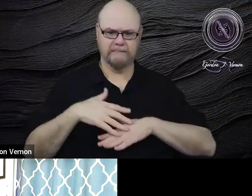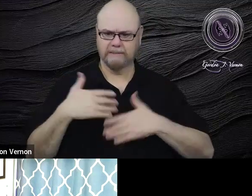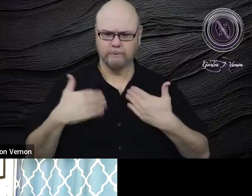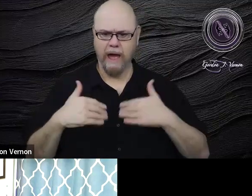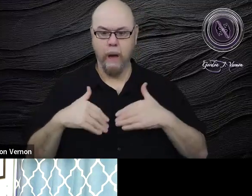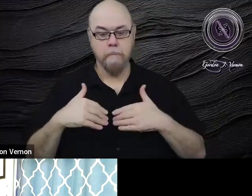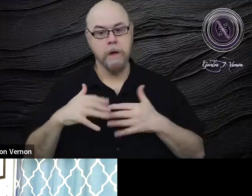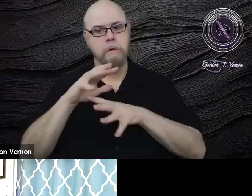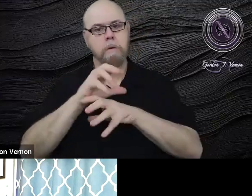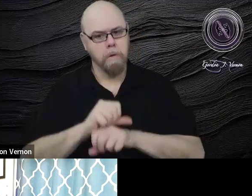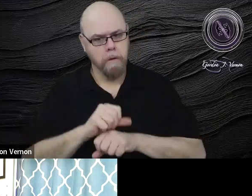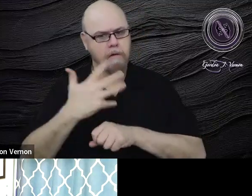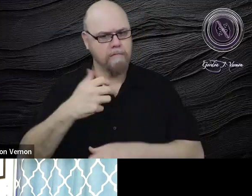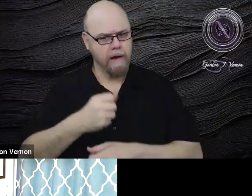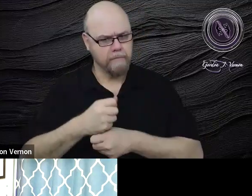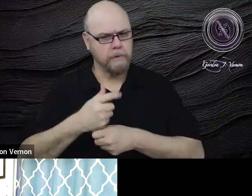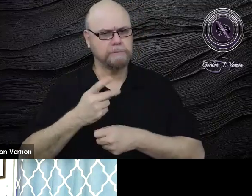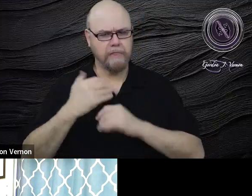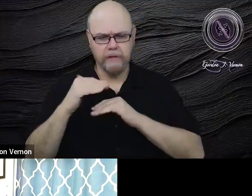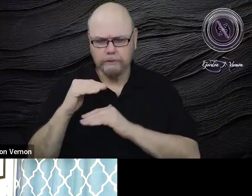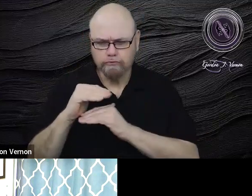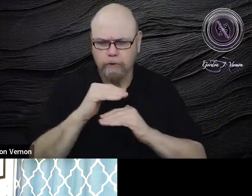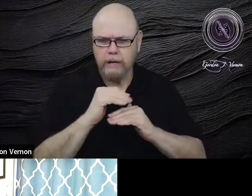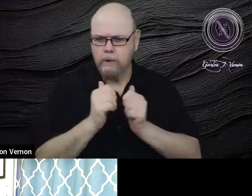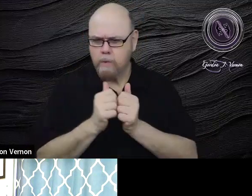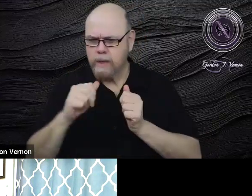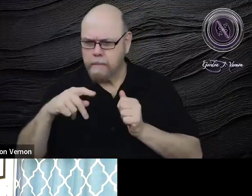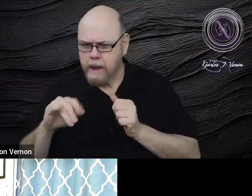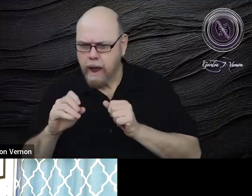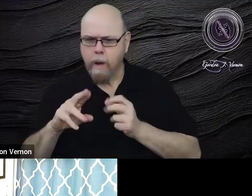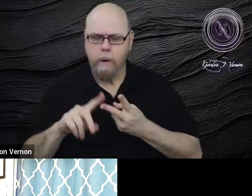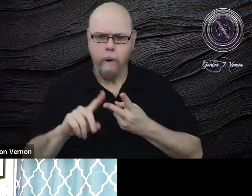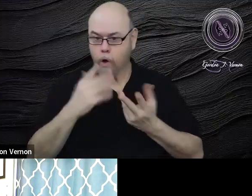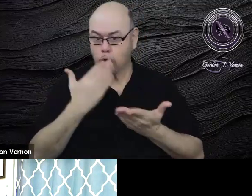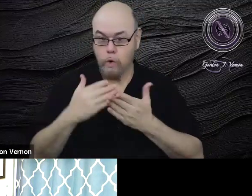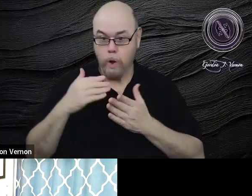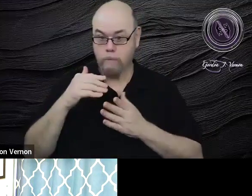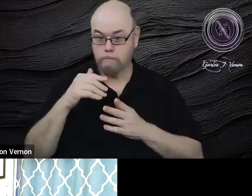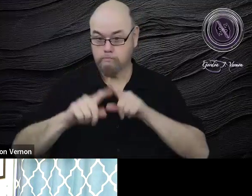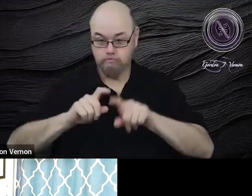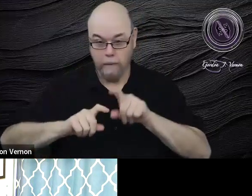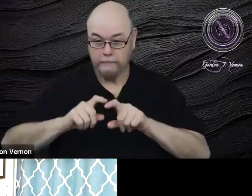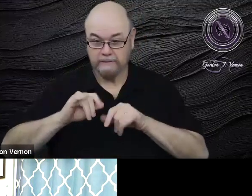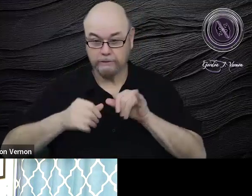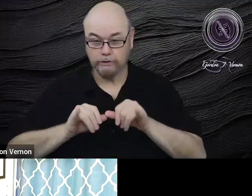I'll just remind everyone in the audience, go ahead and type in your questions that you have in the Q&A.